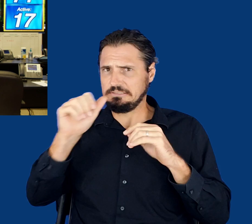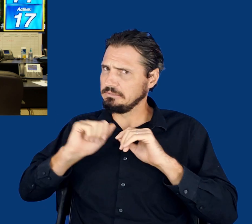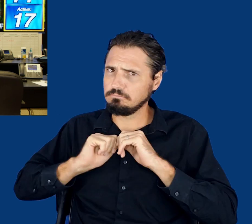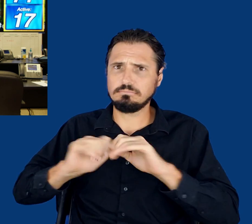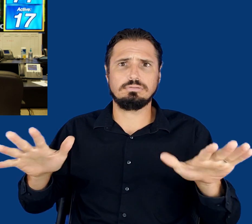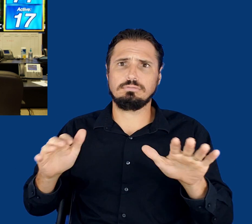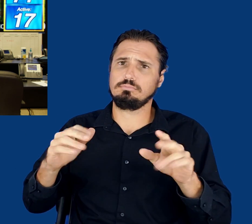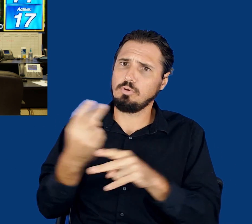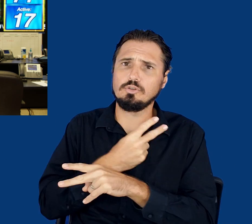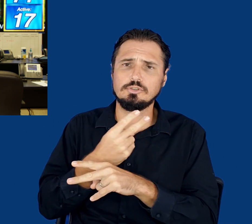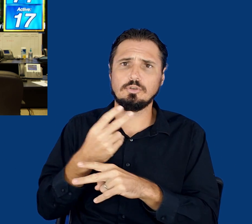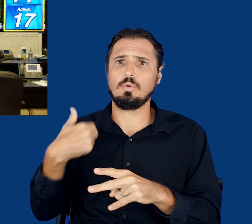public as we make progress